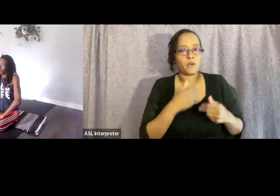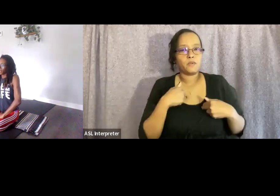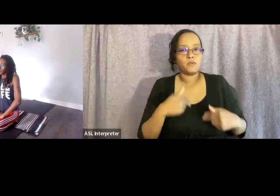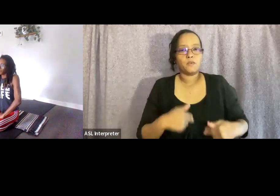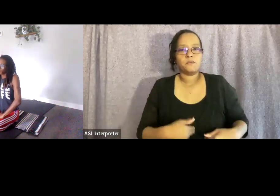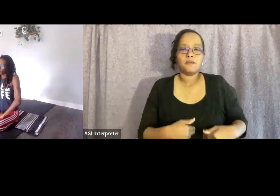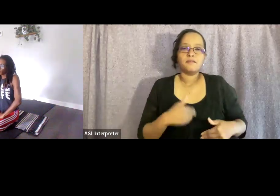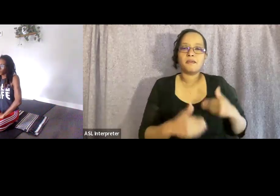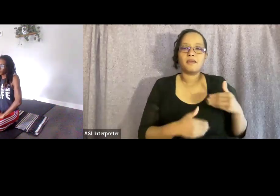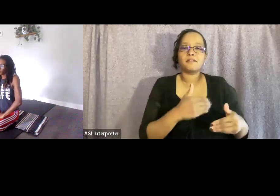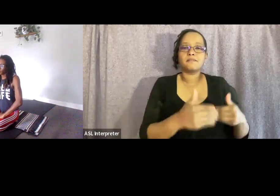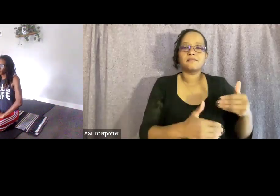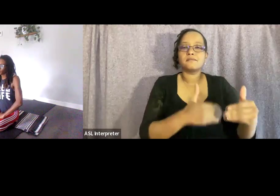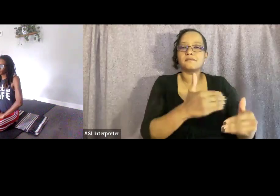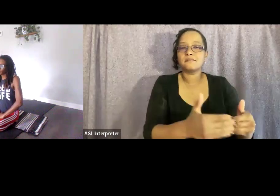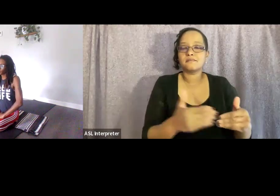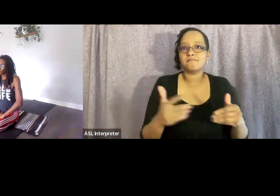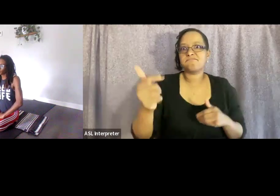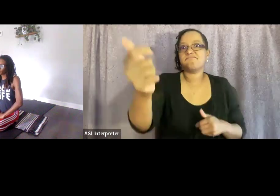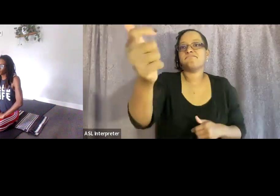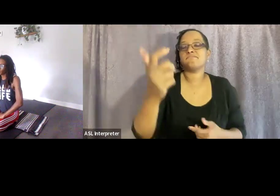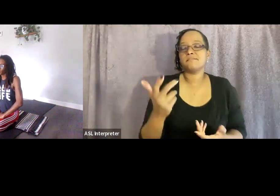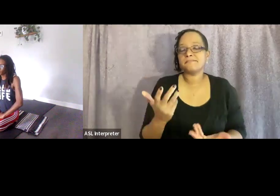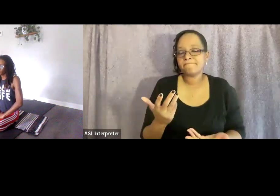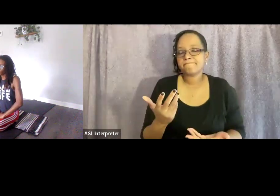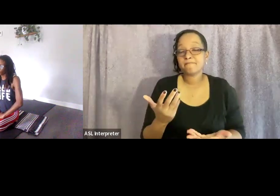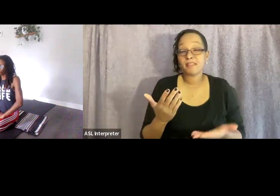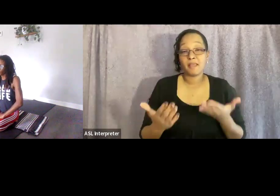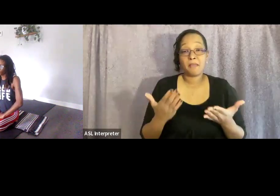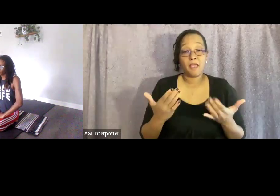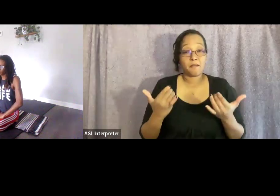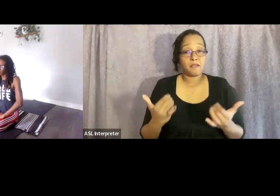And maybe in this moment, we can give ourselves submission,